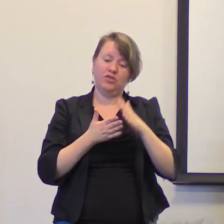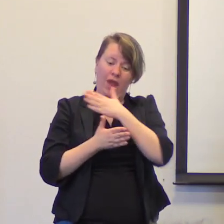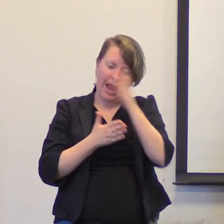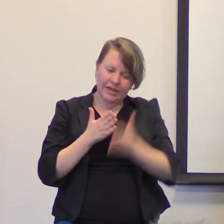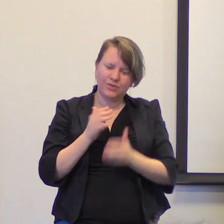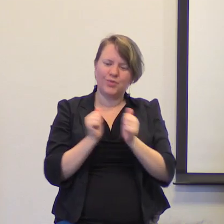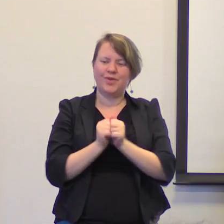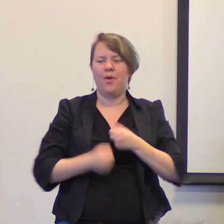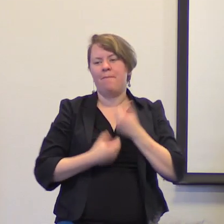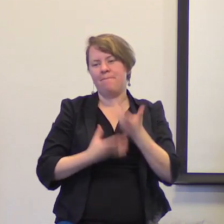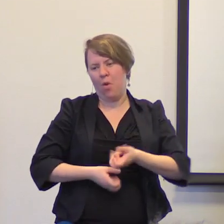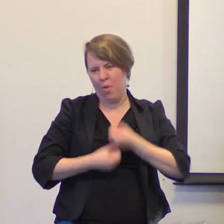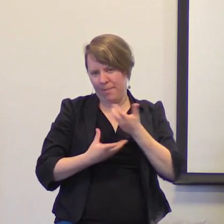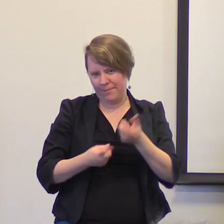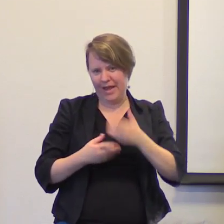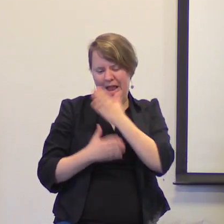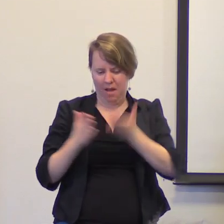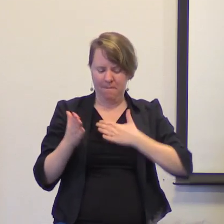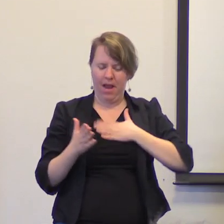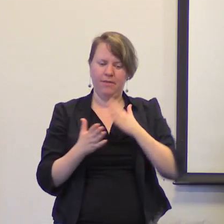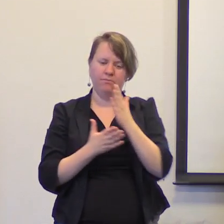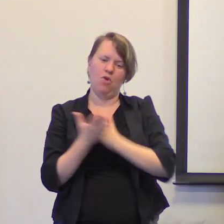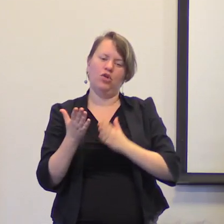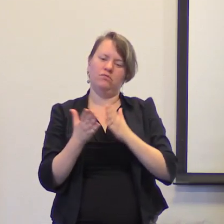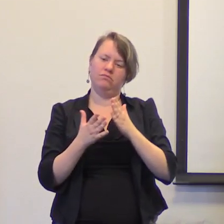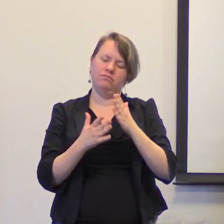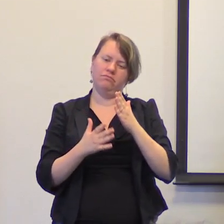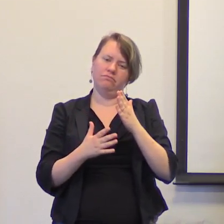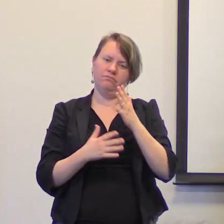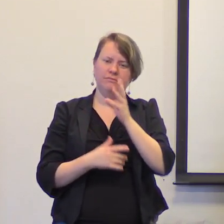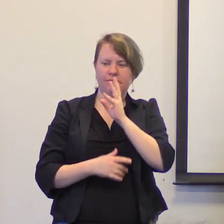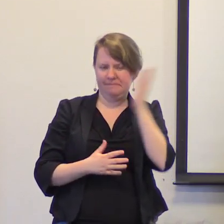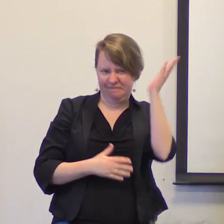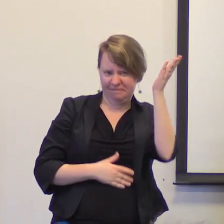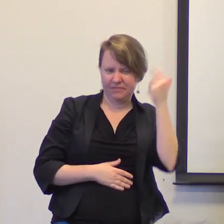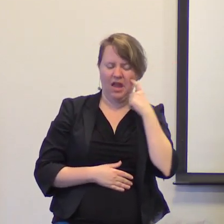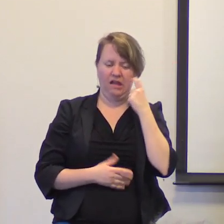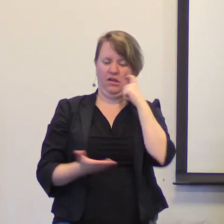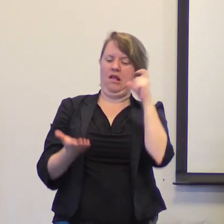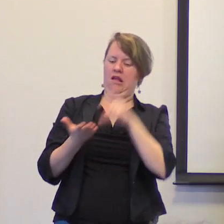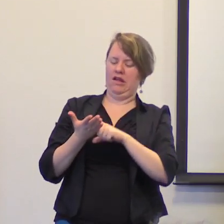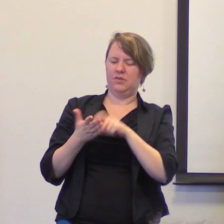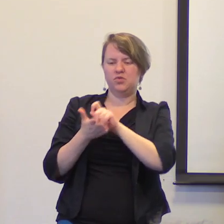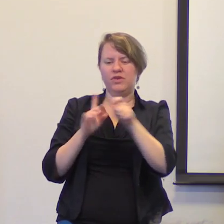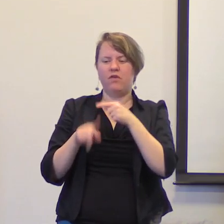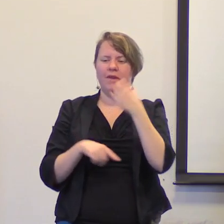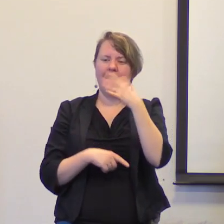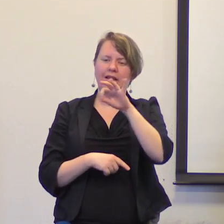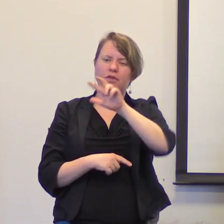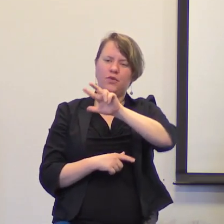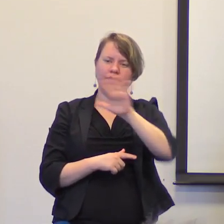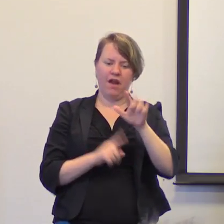that a nice place to end might be with a poem, to end my formal part of the speech. A poem that I've only recently discovered, even though it was written in 1935 by Langston Hughes.